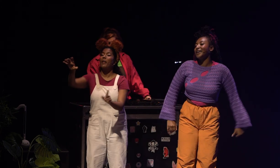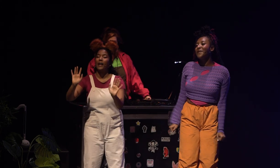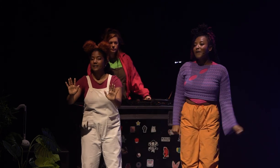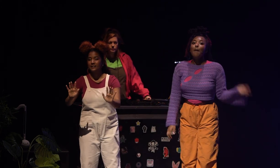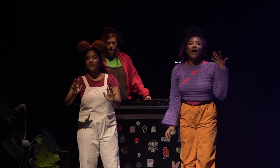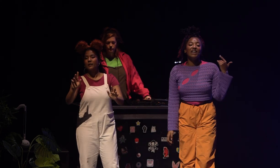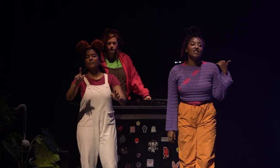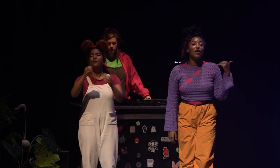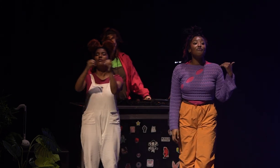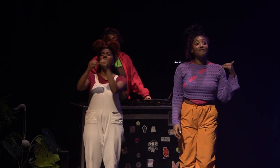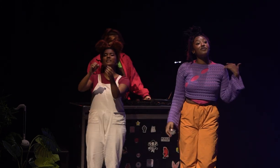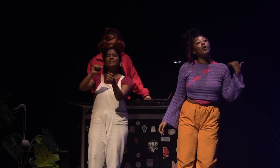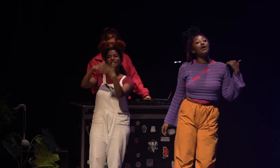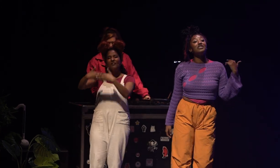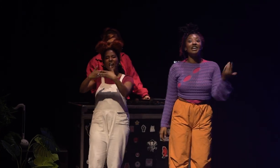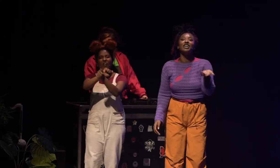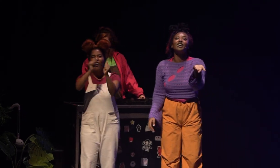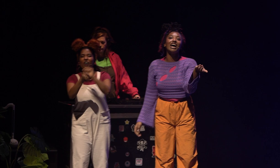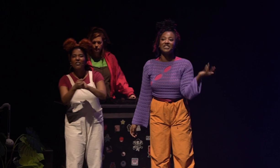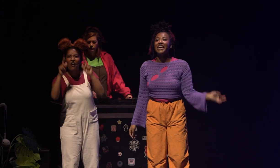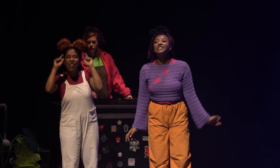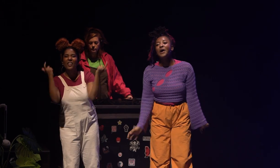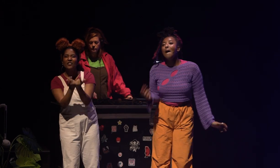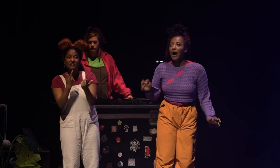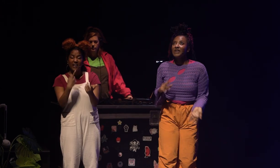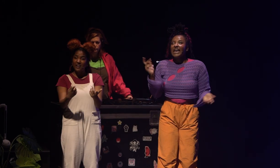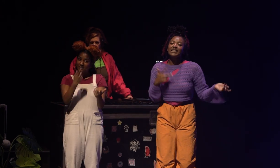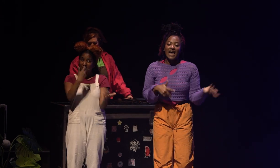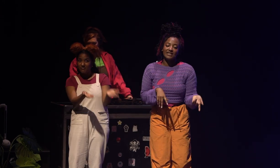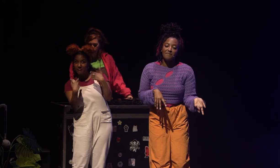old friend from college, said I could crash at his but he texted me at one in